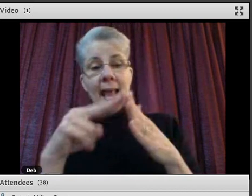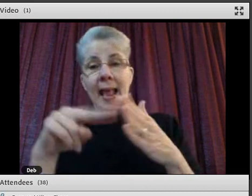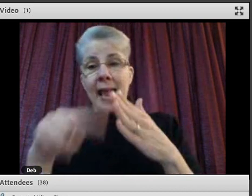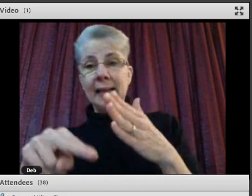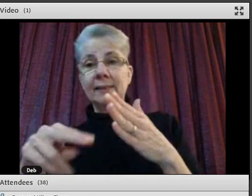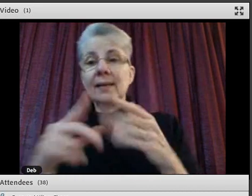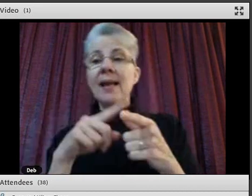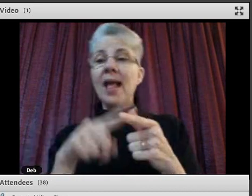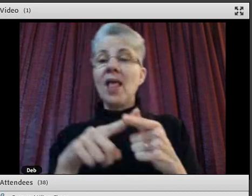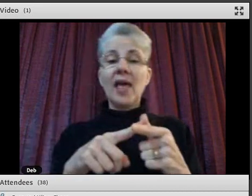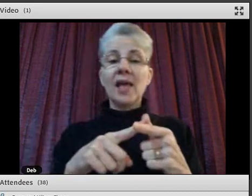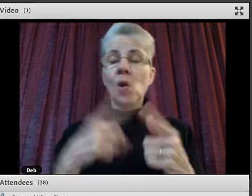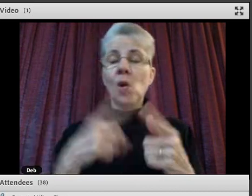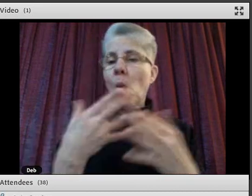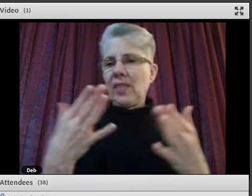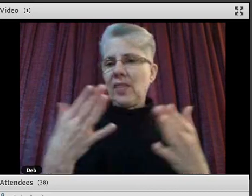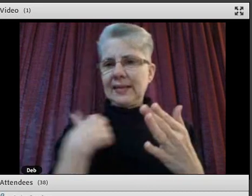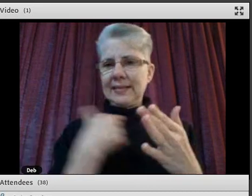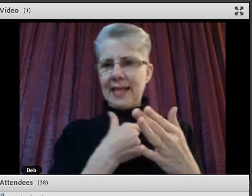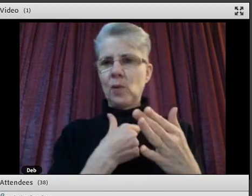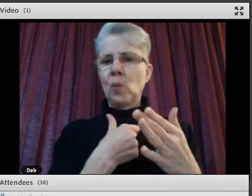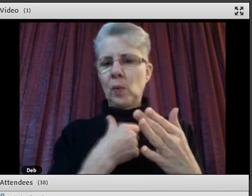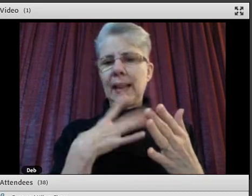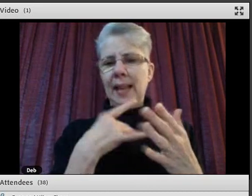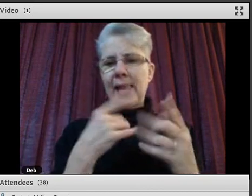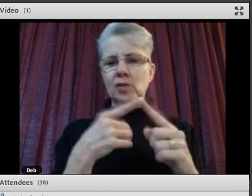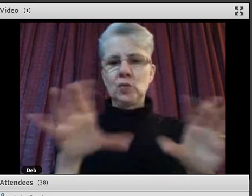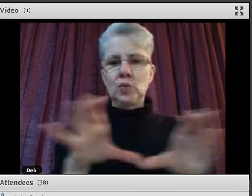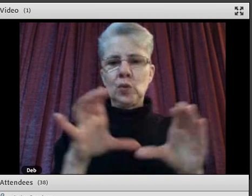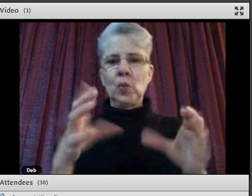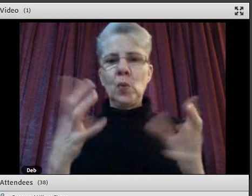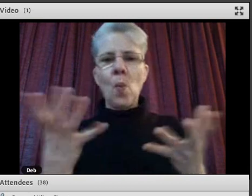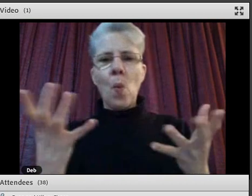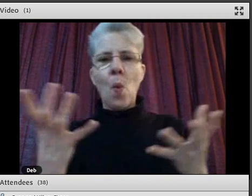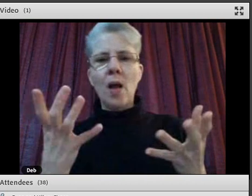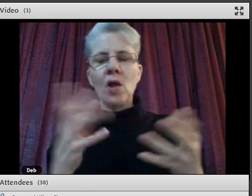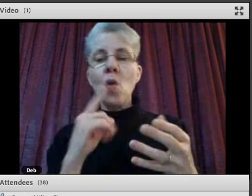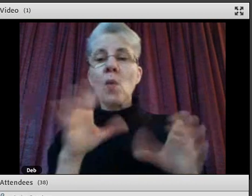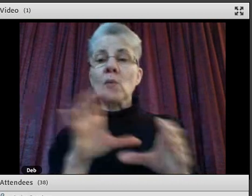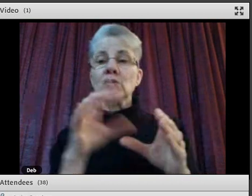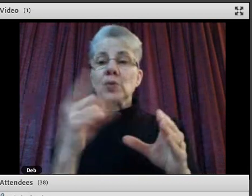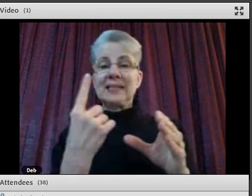And one of the things that we like knowing when we're doing something, like for example,